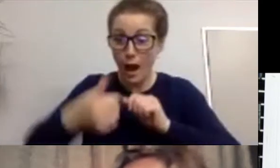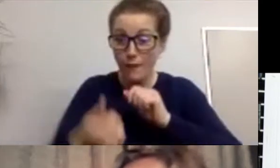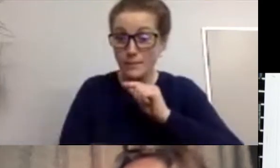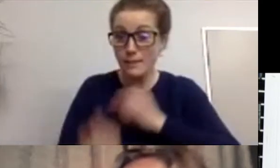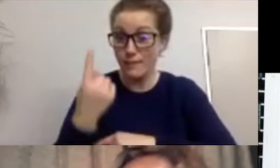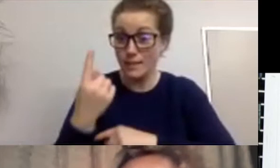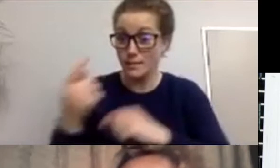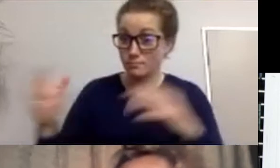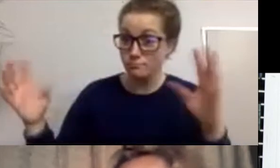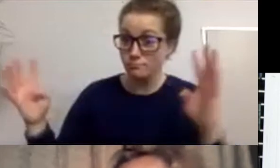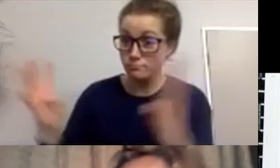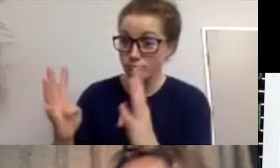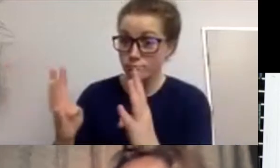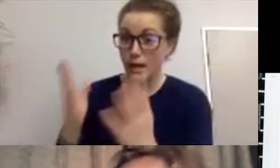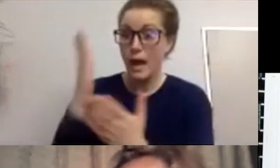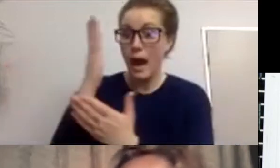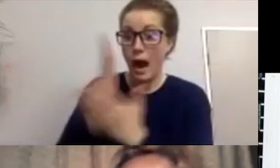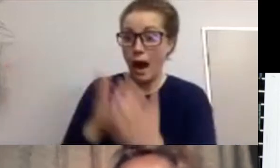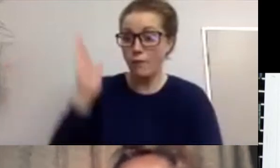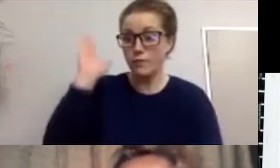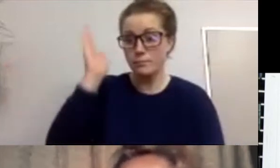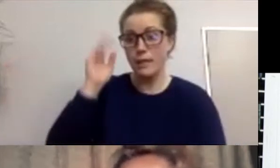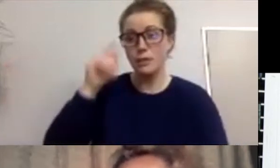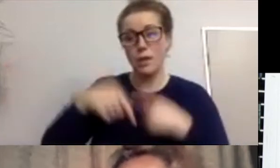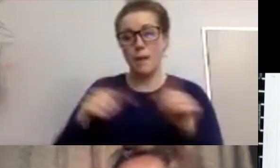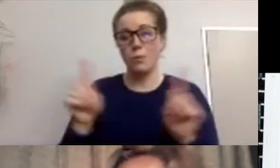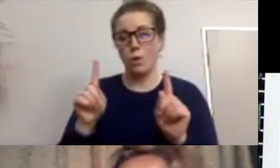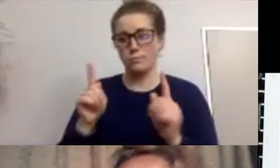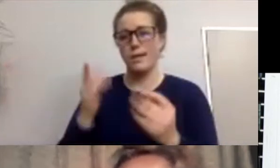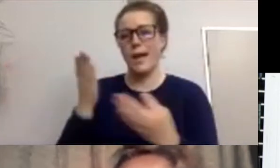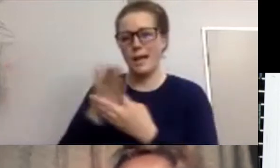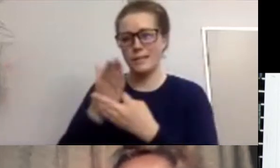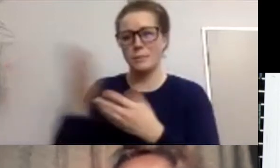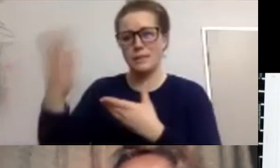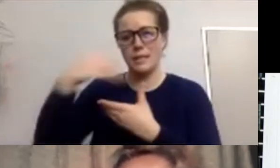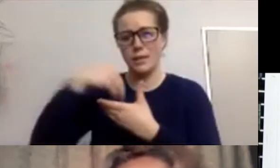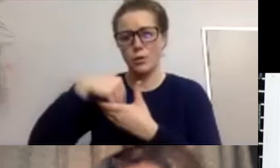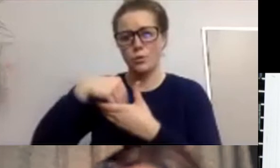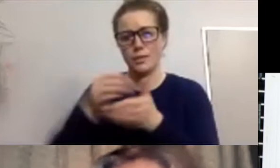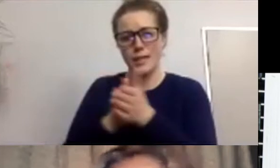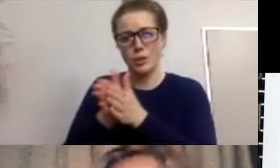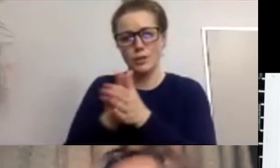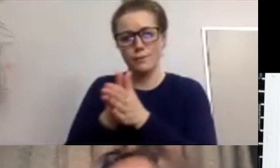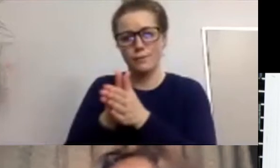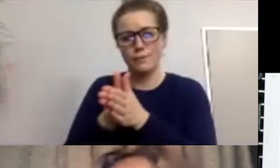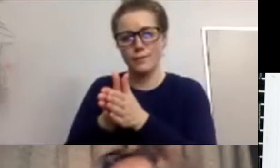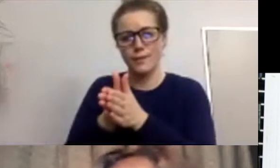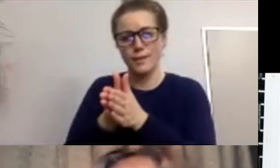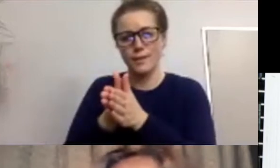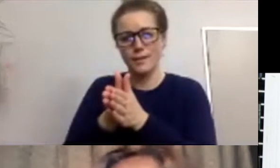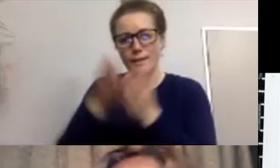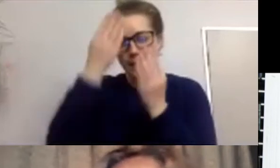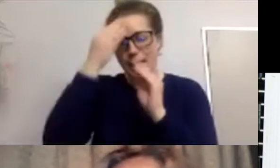half of the speech is about the accessibility inclusion initiatives that the education team is doing.